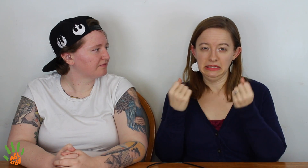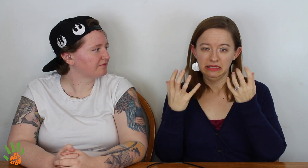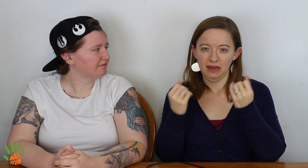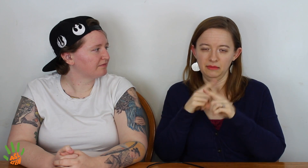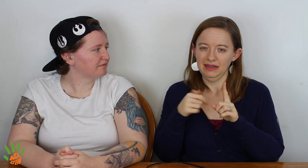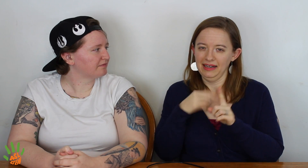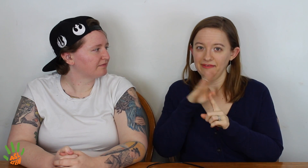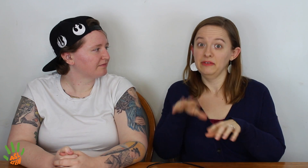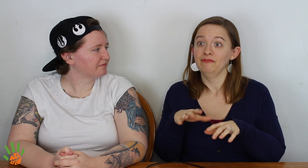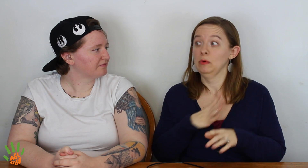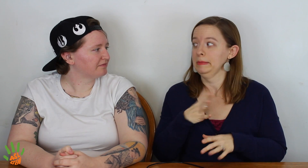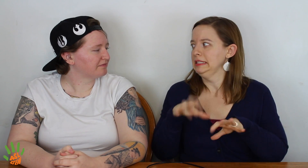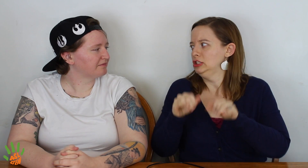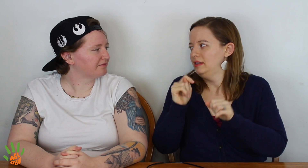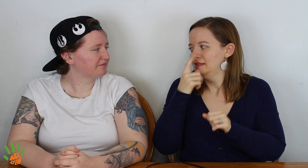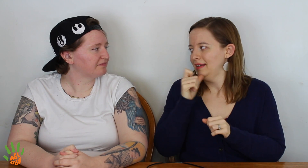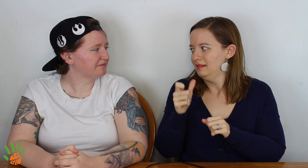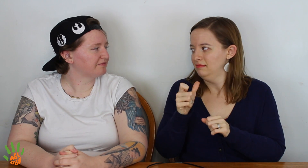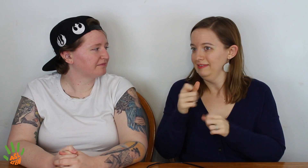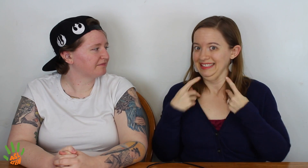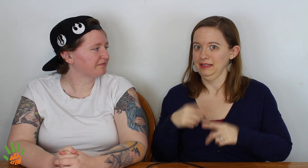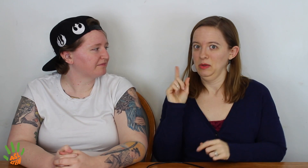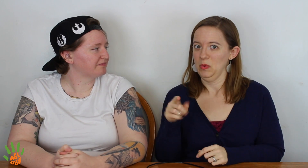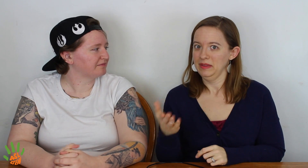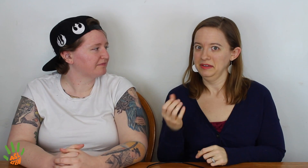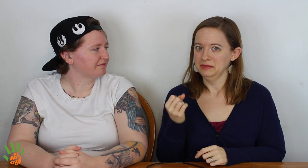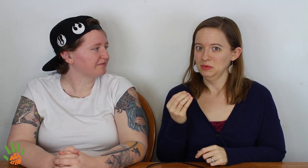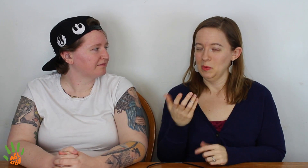Just to see my sign language, but I didn't formally take it because I didn't physically go there.